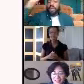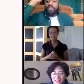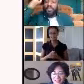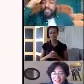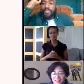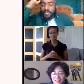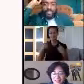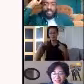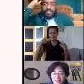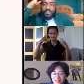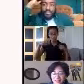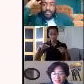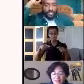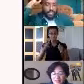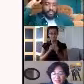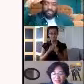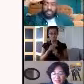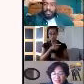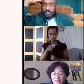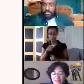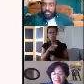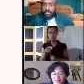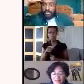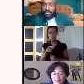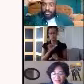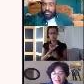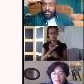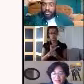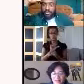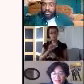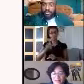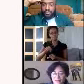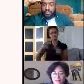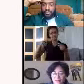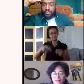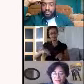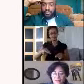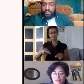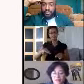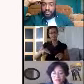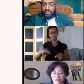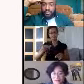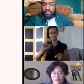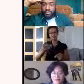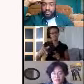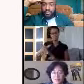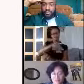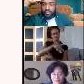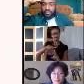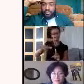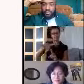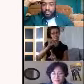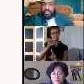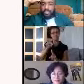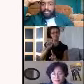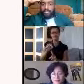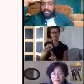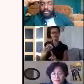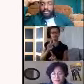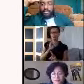know, the work really needs to happen, even in an environment that is deeply problematic